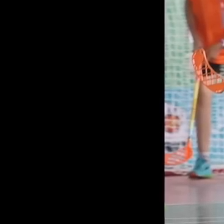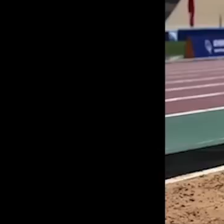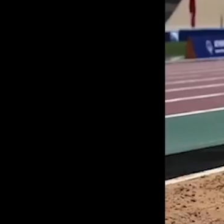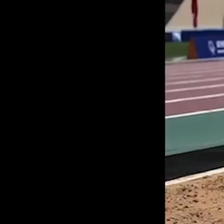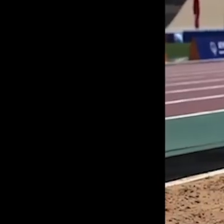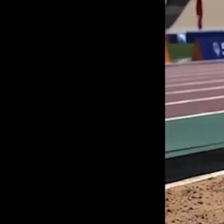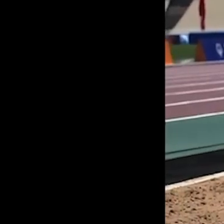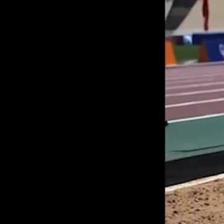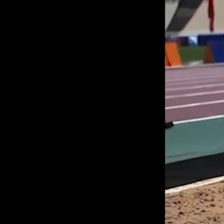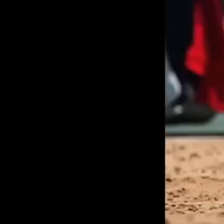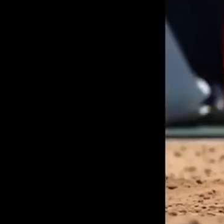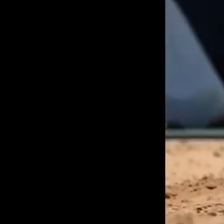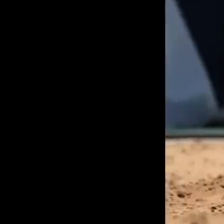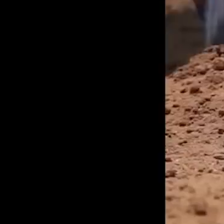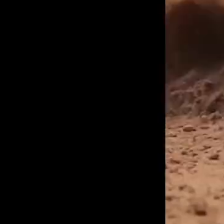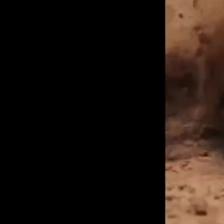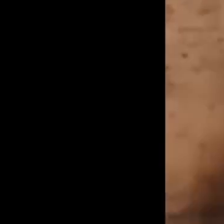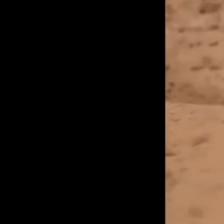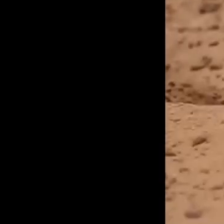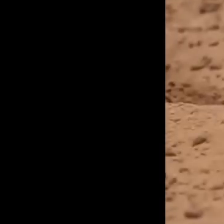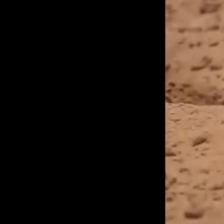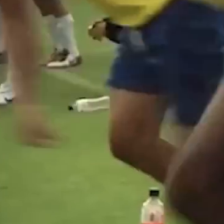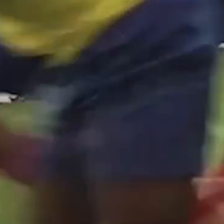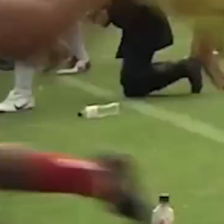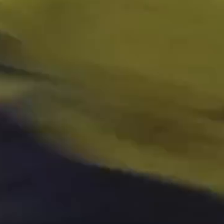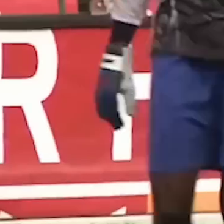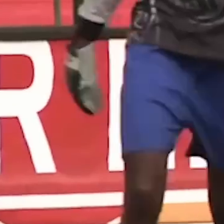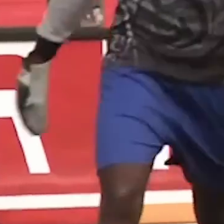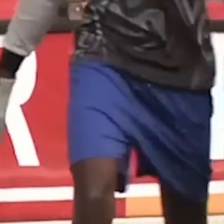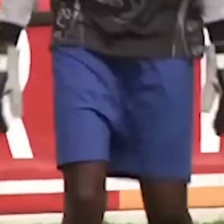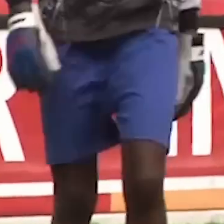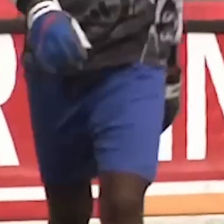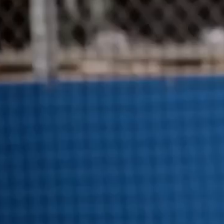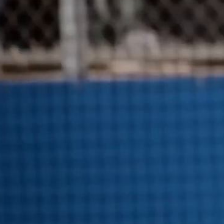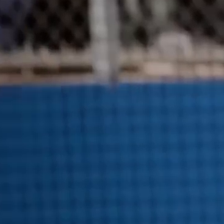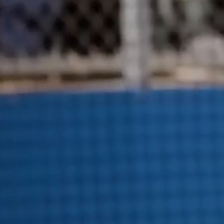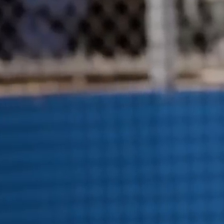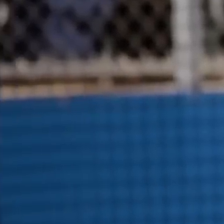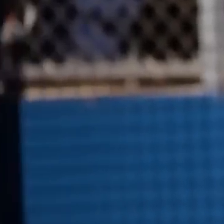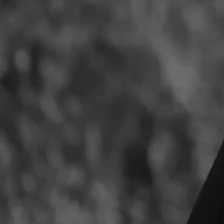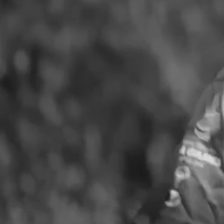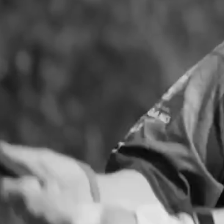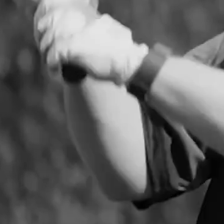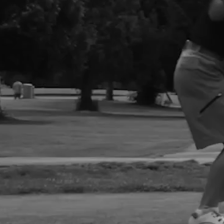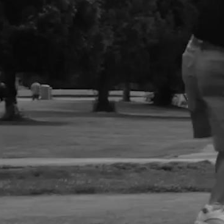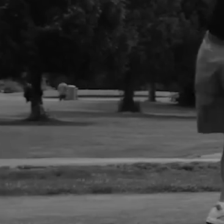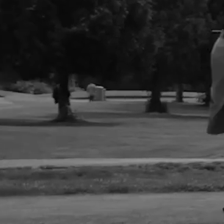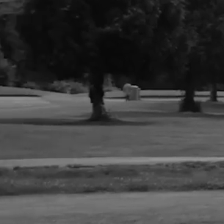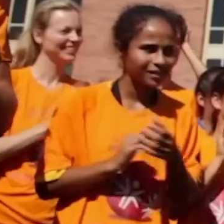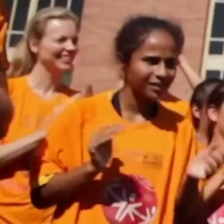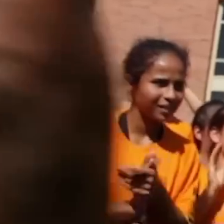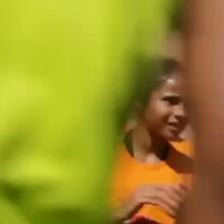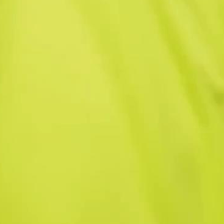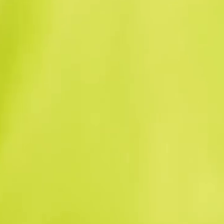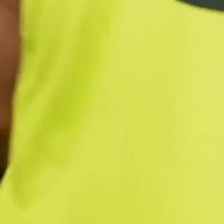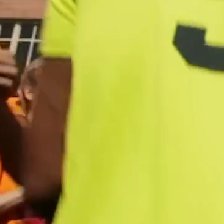Now I can jump six meters. The skills of people with intellectual disabilities go way beyond sports.